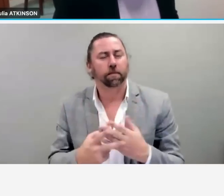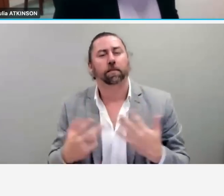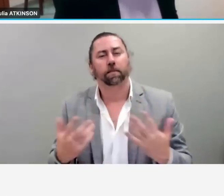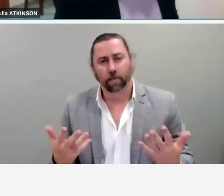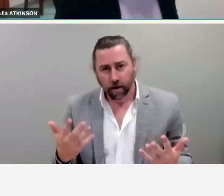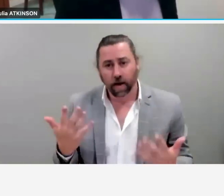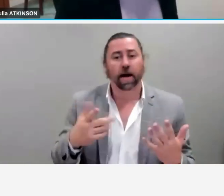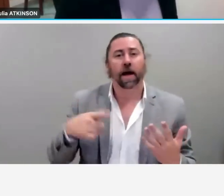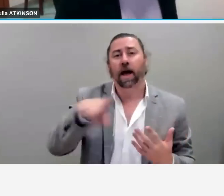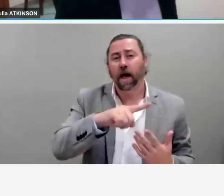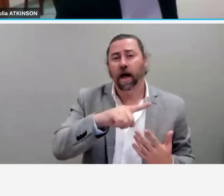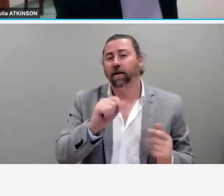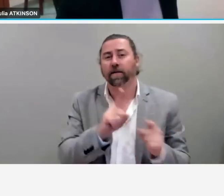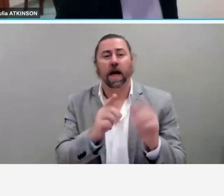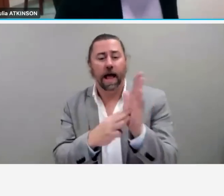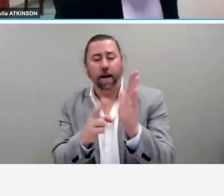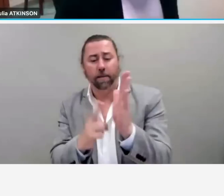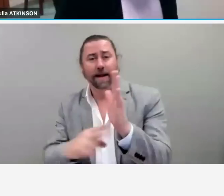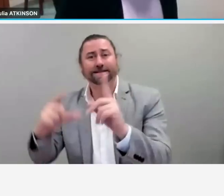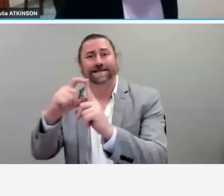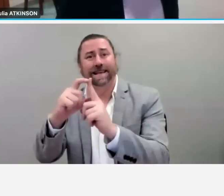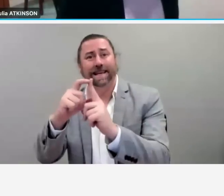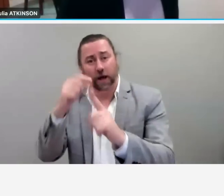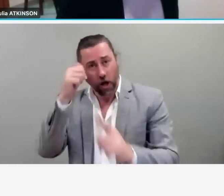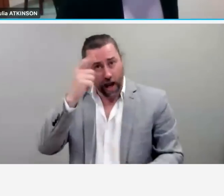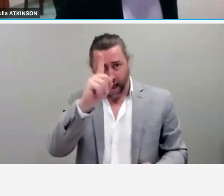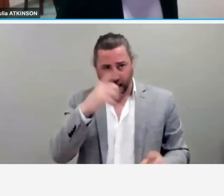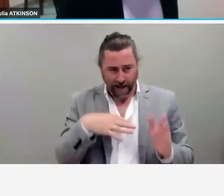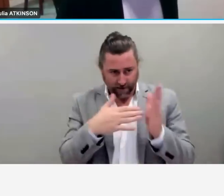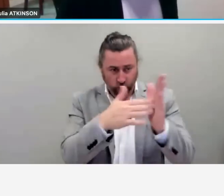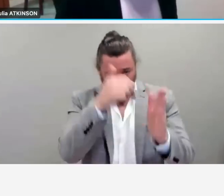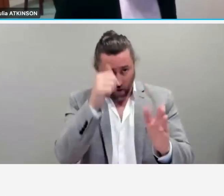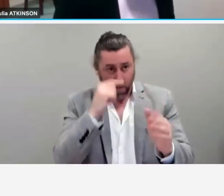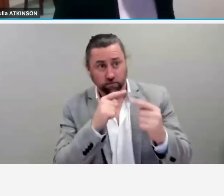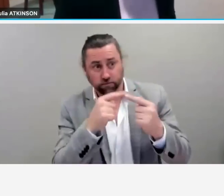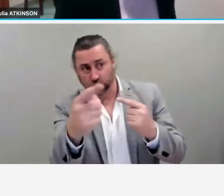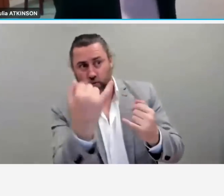progressive conditions like MND. We're also looking at how we can ensure higher cost